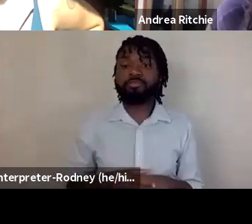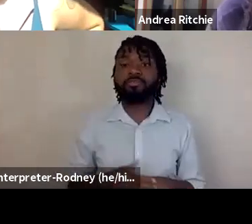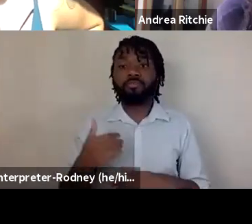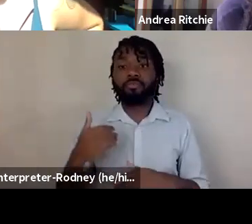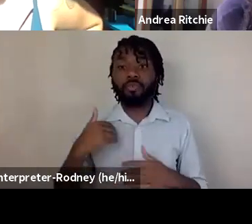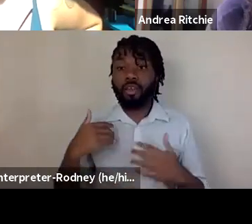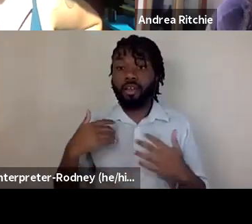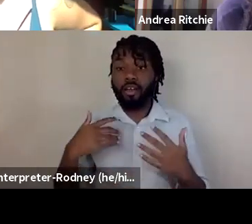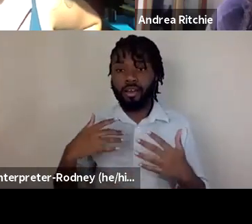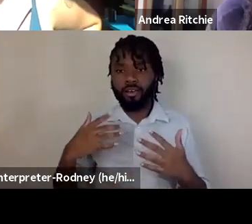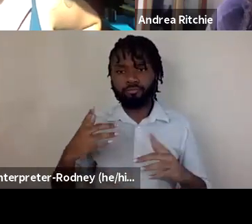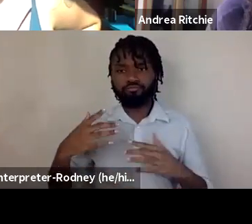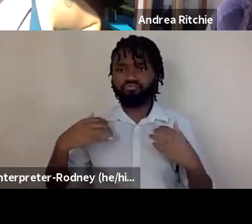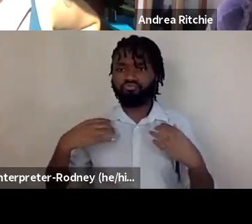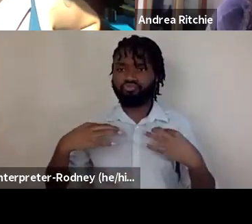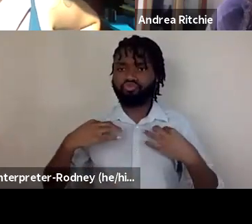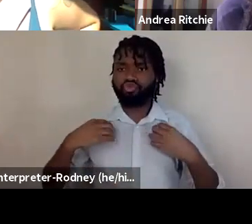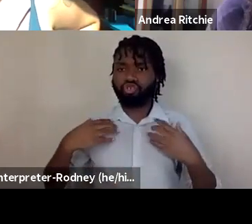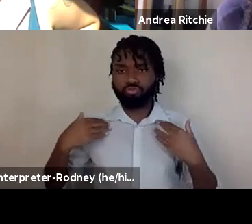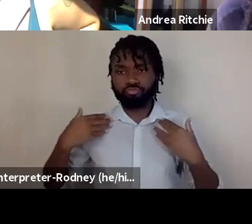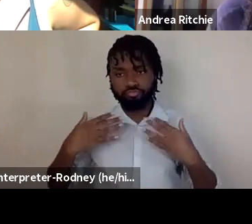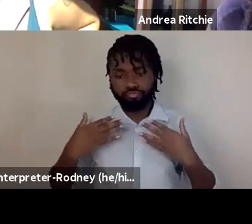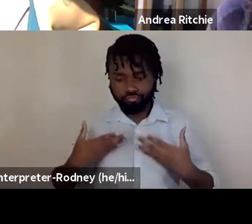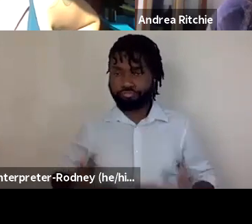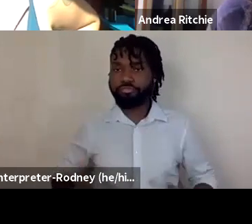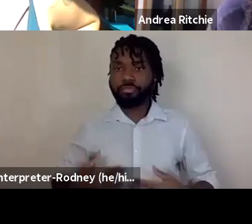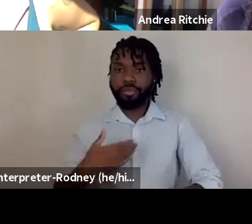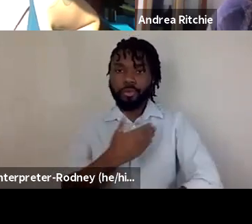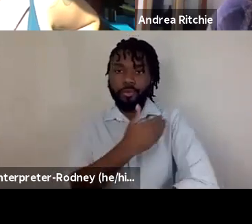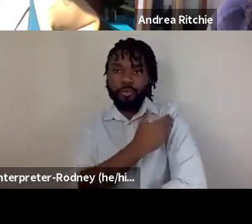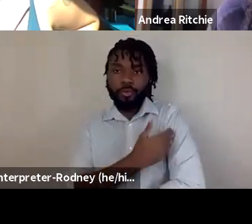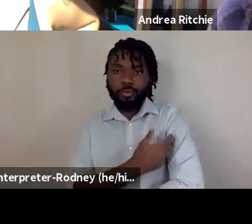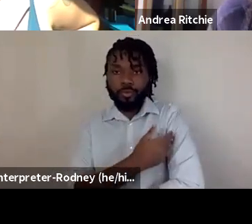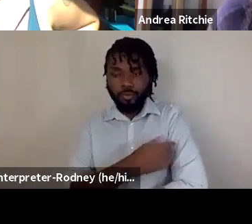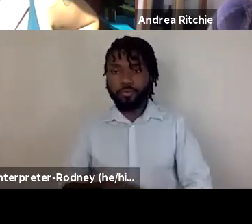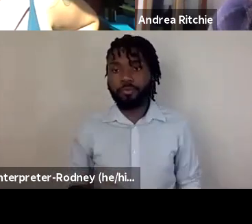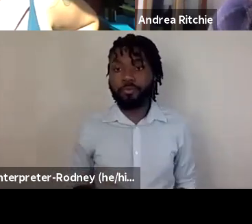I am coming to you from the land of the Kashaya people,